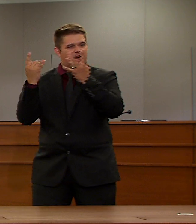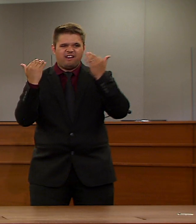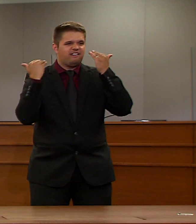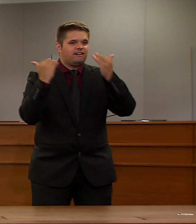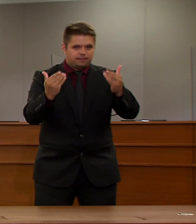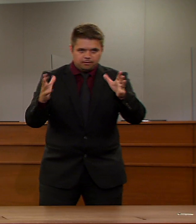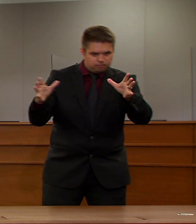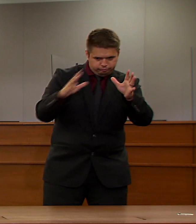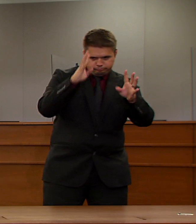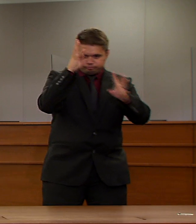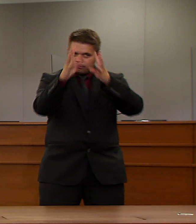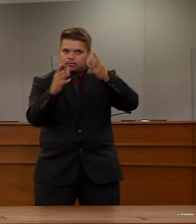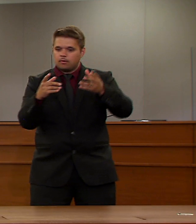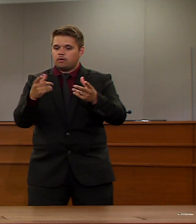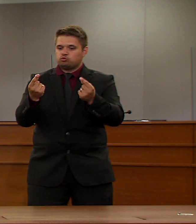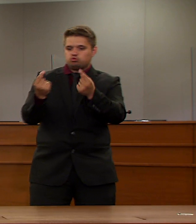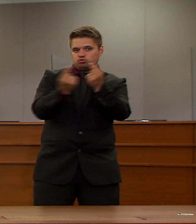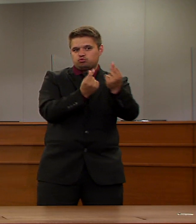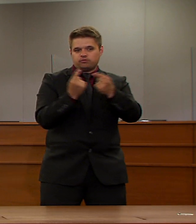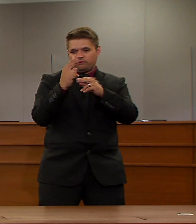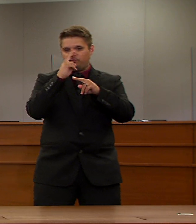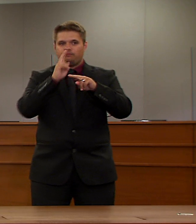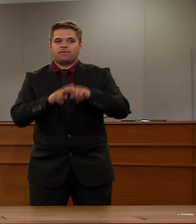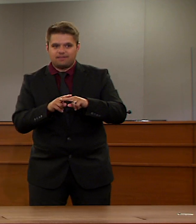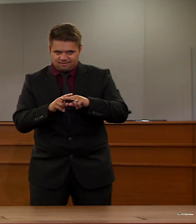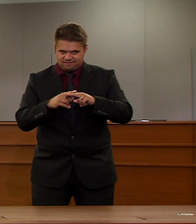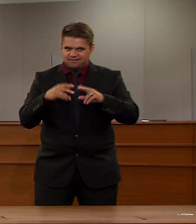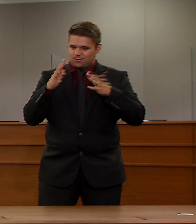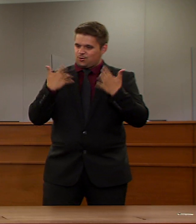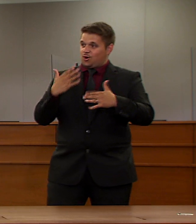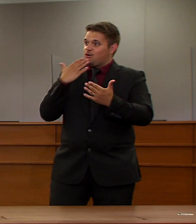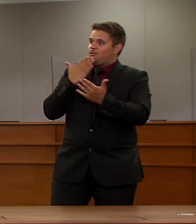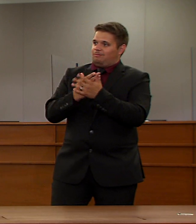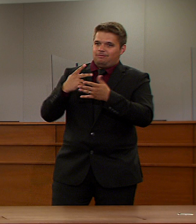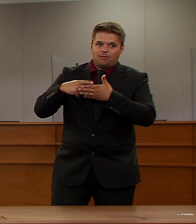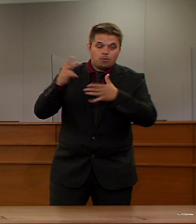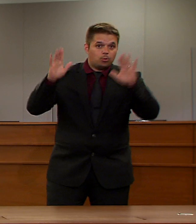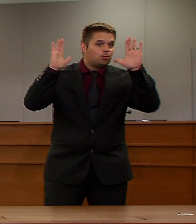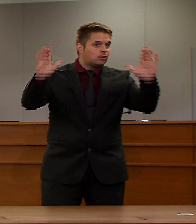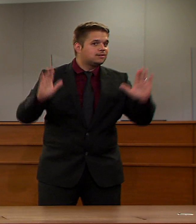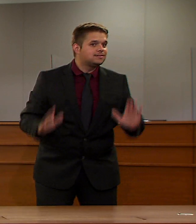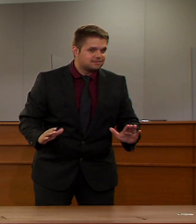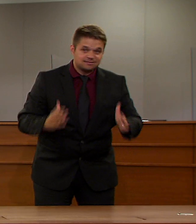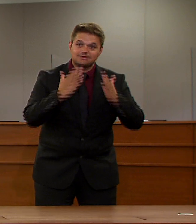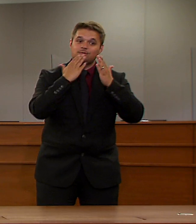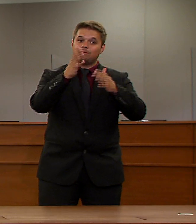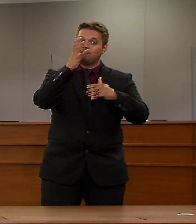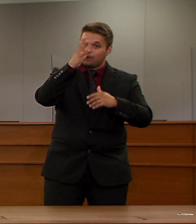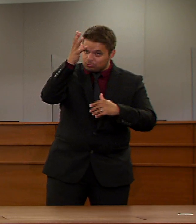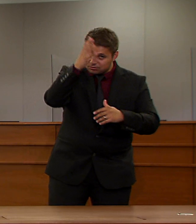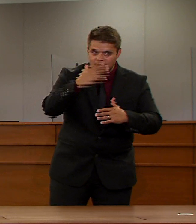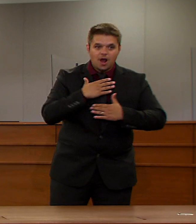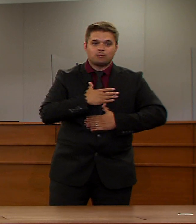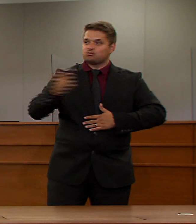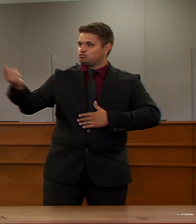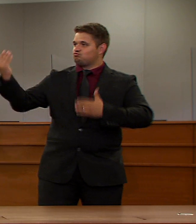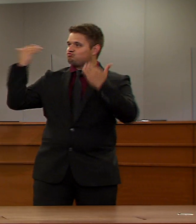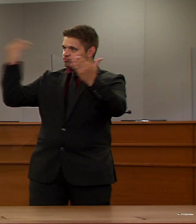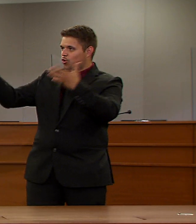provide this wonderful program to our children and parents and welcome you to join in. We'll include a link to the